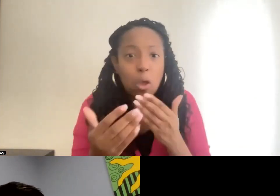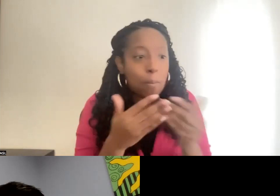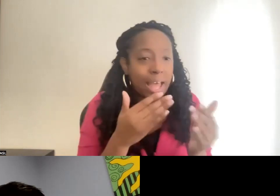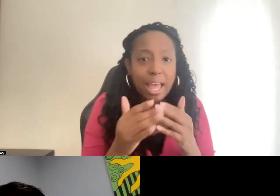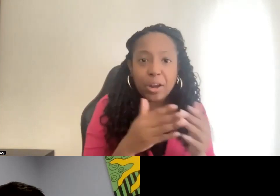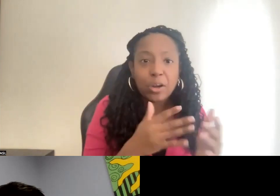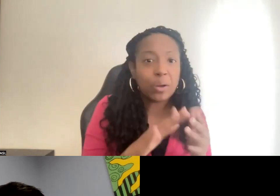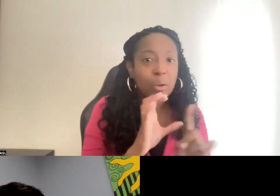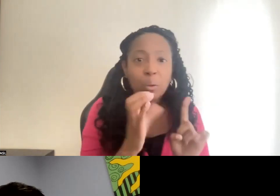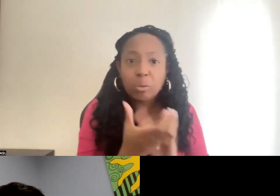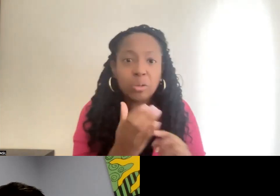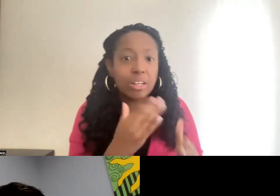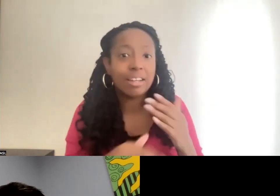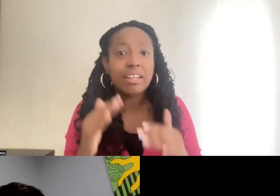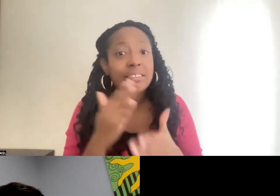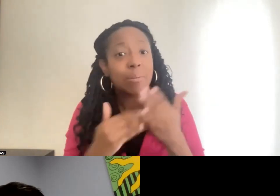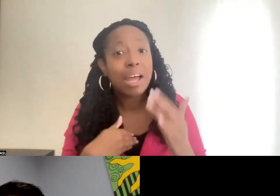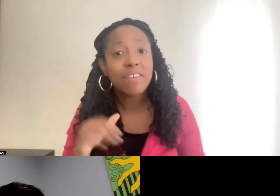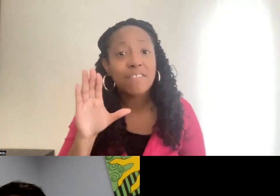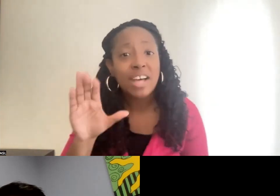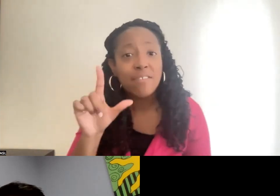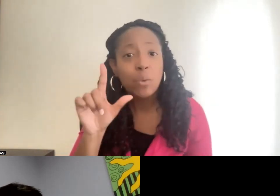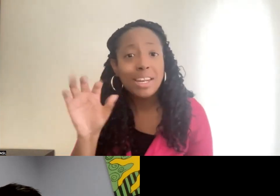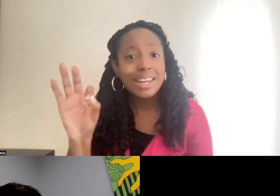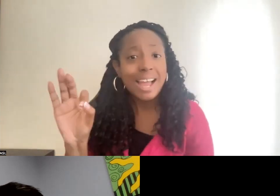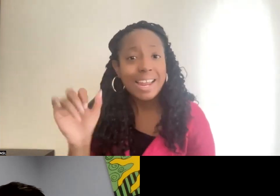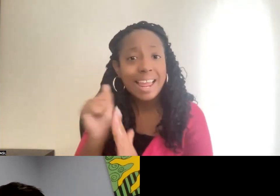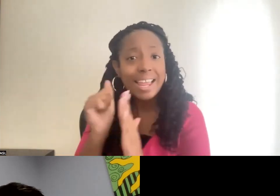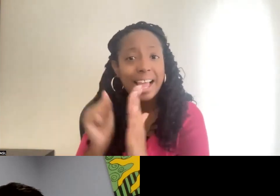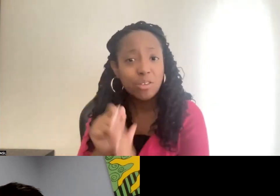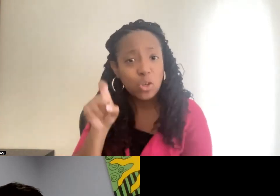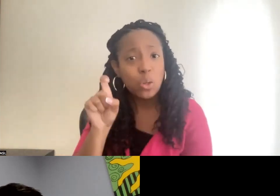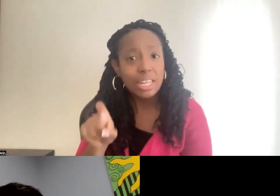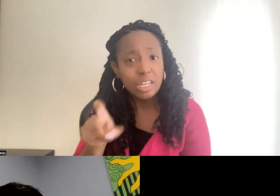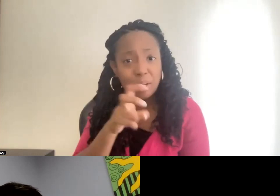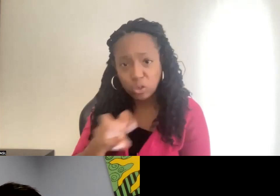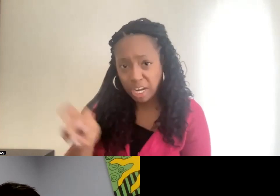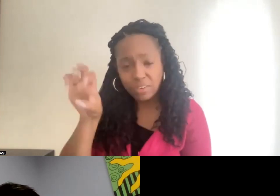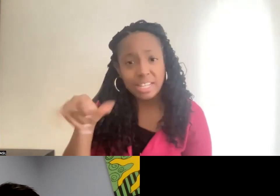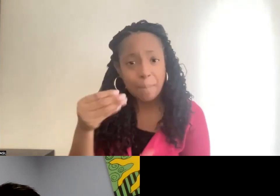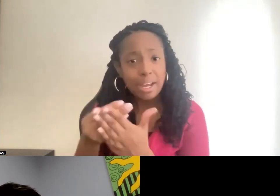529 account if your child has a 529 you need to be transferring those funds over to the able account